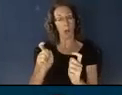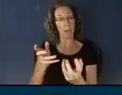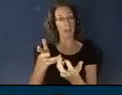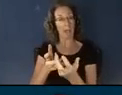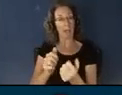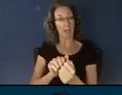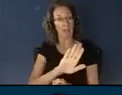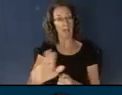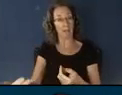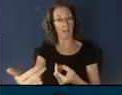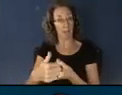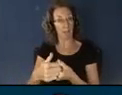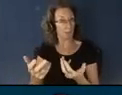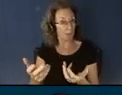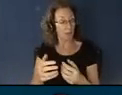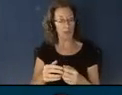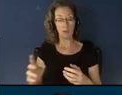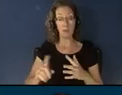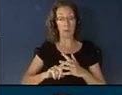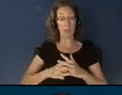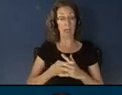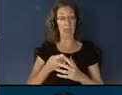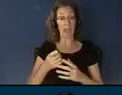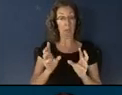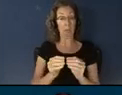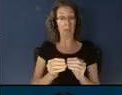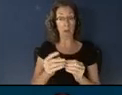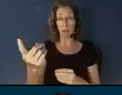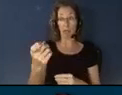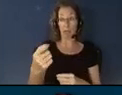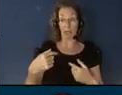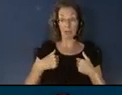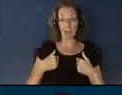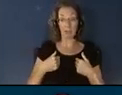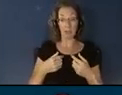You may be asked the beginning of the meeting to either have your materials ready. We just want to